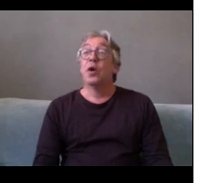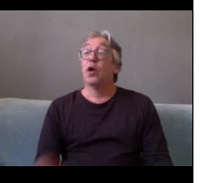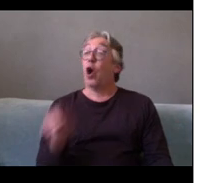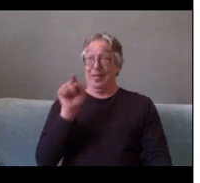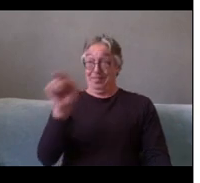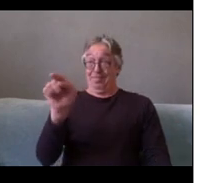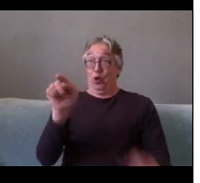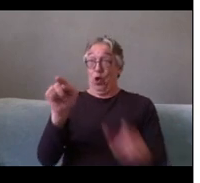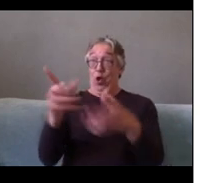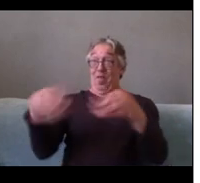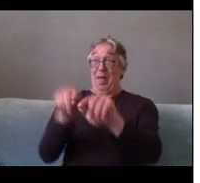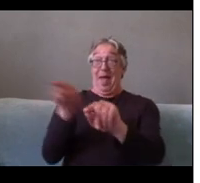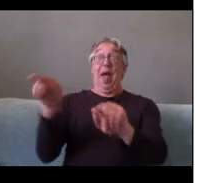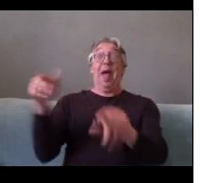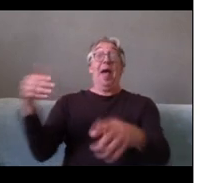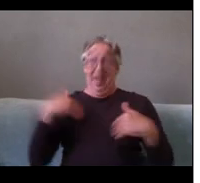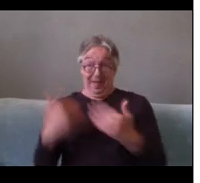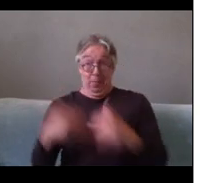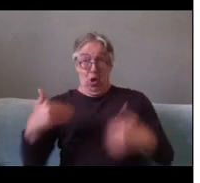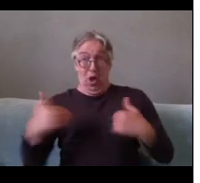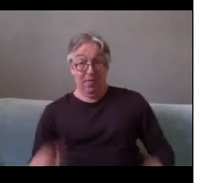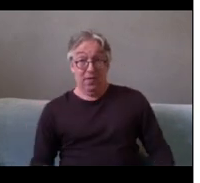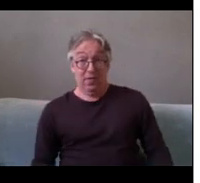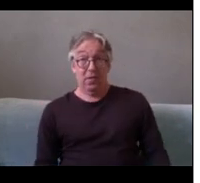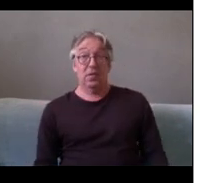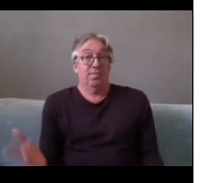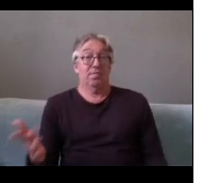That means we had two options, either yes or no